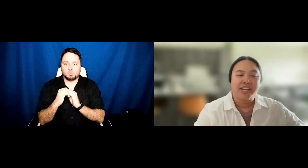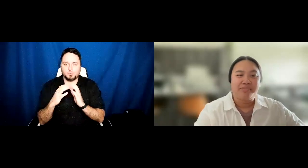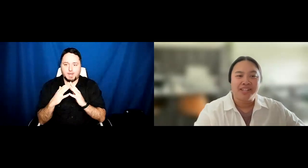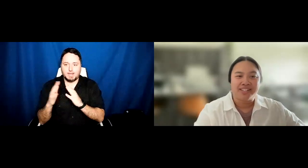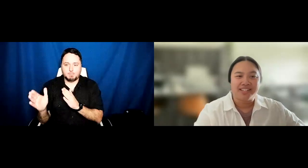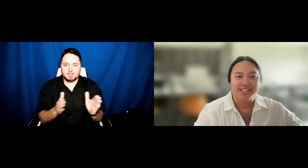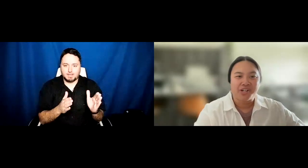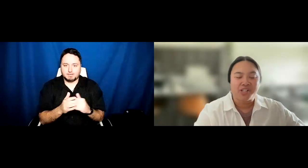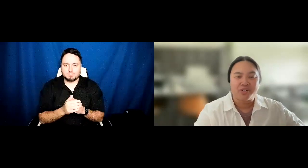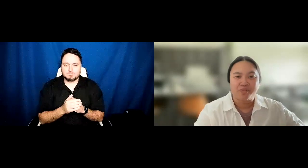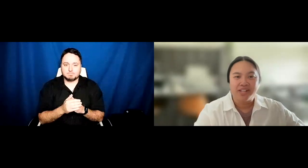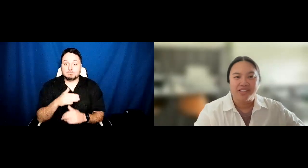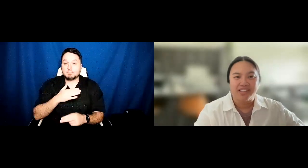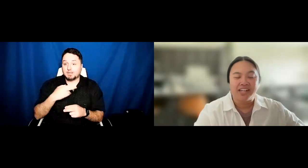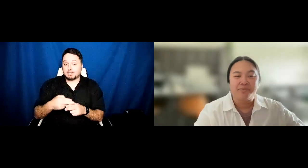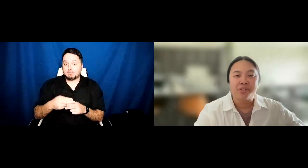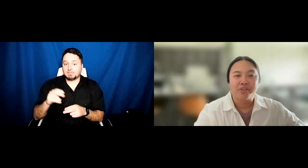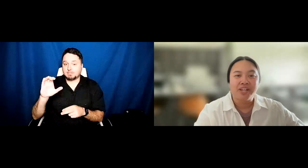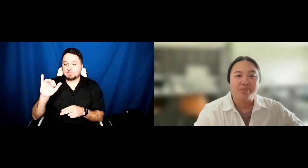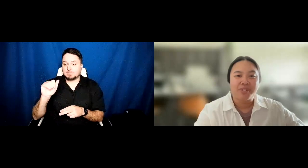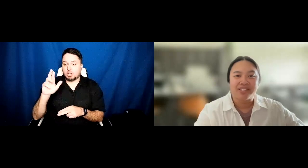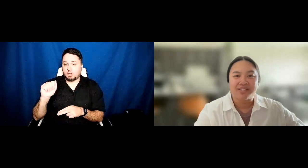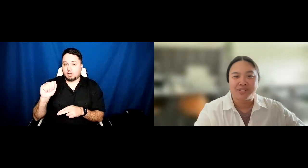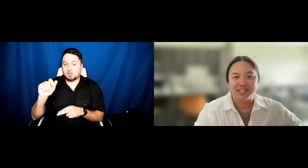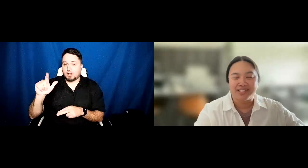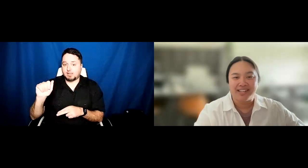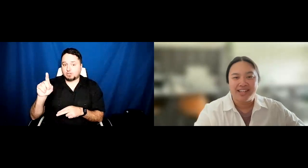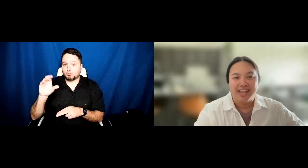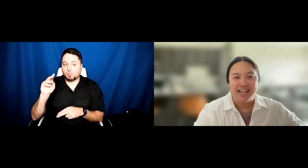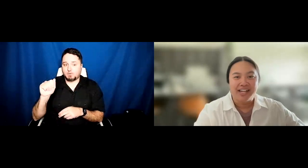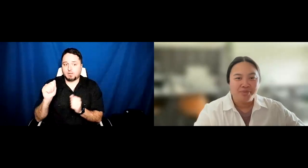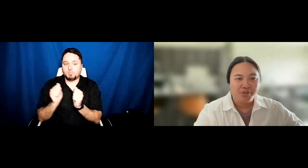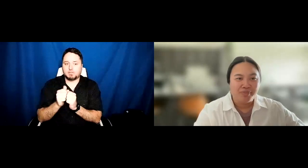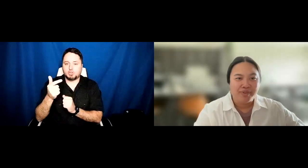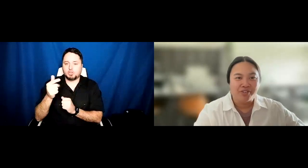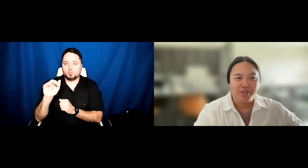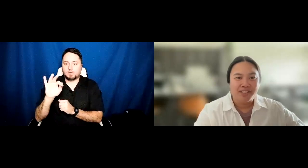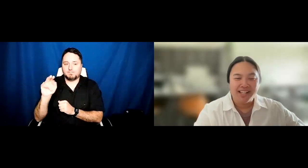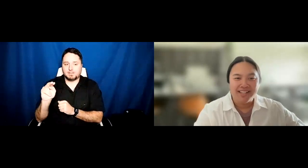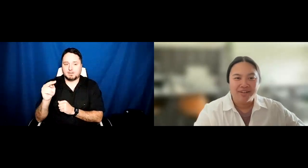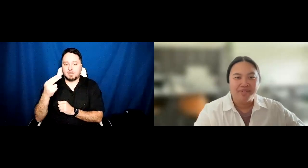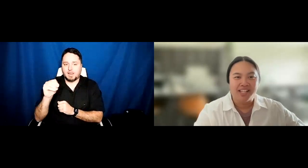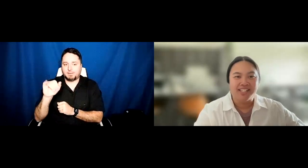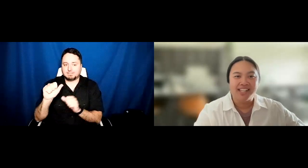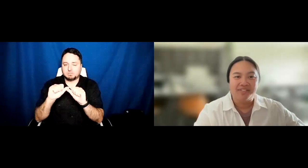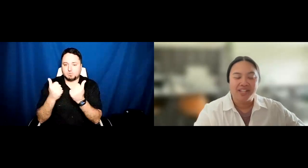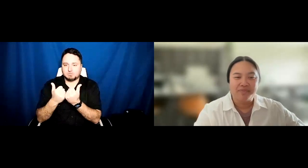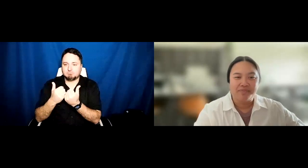My name is Ciara Ladroma, and I'm with Griffin-Hammis Associates. I am joined by my incredible colleague, Molly Sullivan.